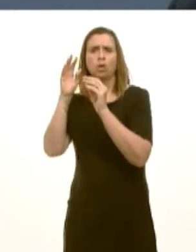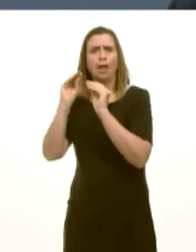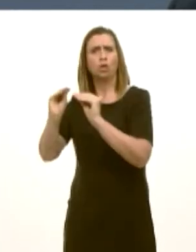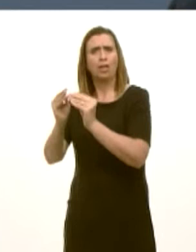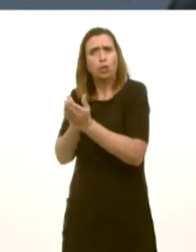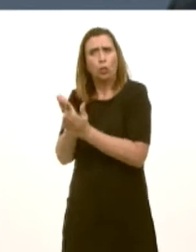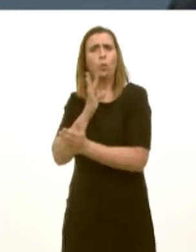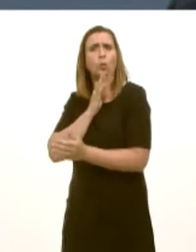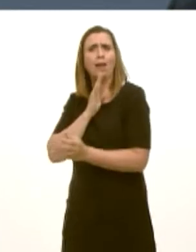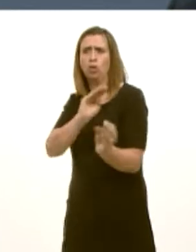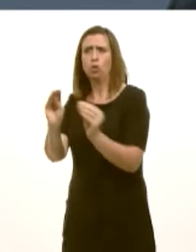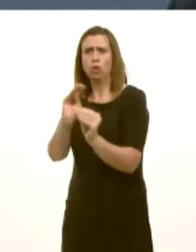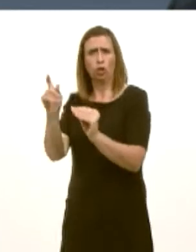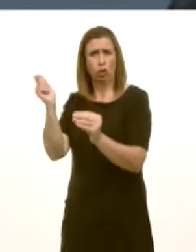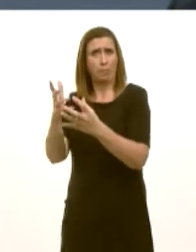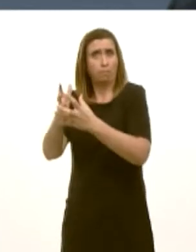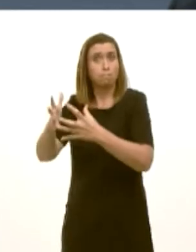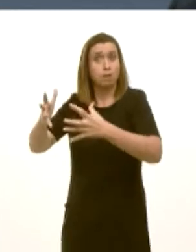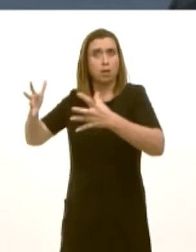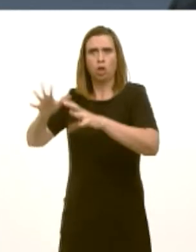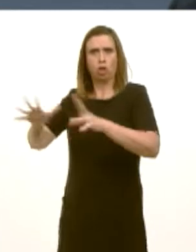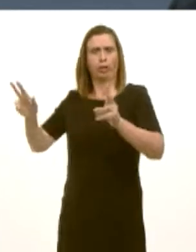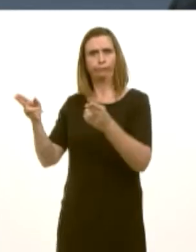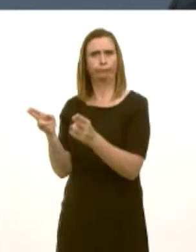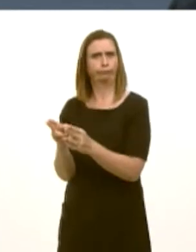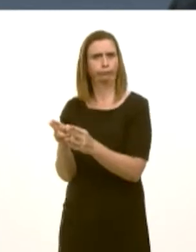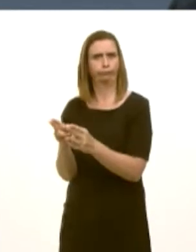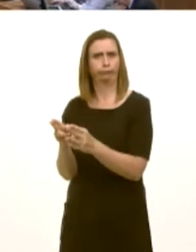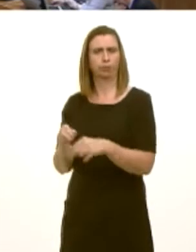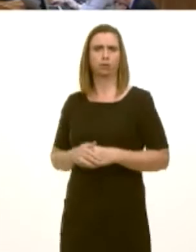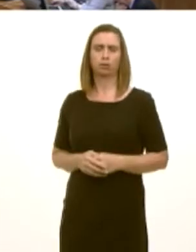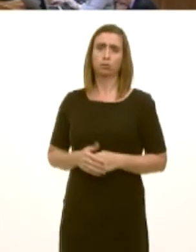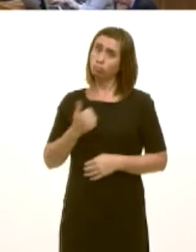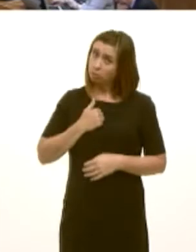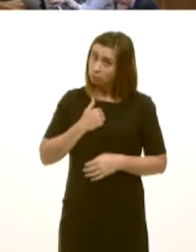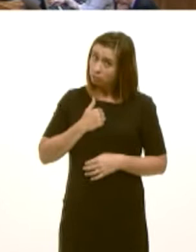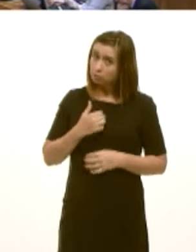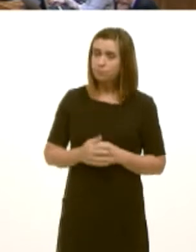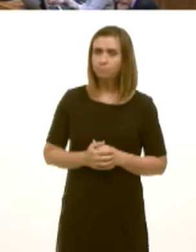increase the number of children who are studying through the medium of Welsh and not decrease the numbers? Carwyn Jones: Yes.